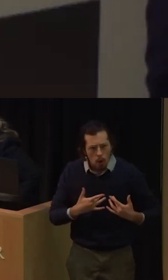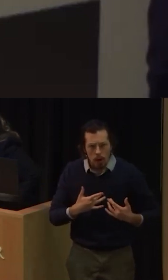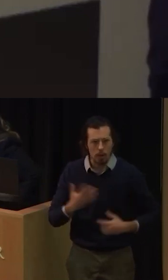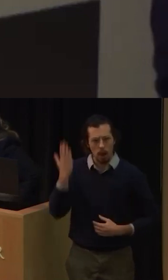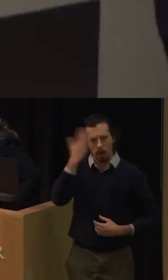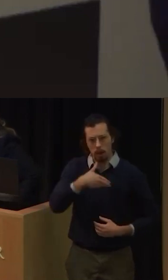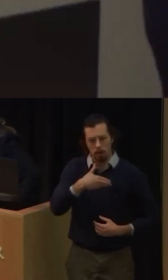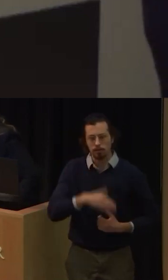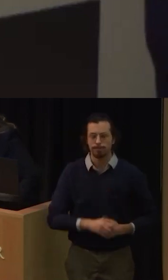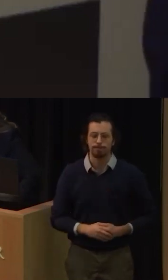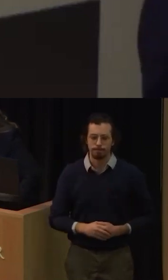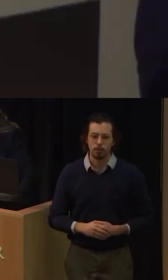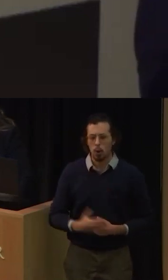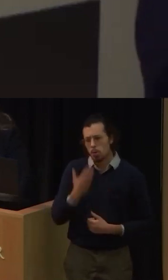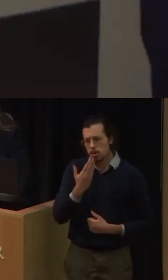so thank you very much for that perspective.